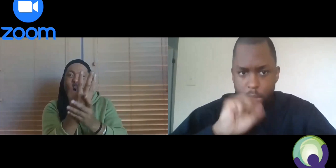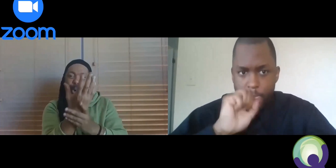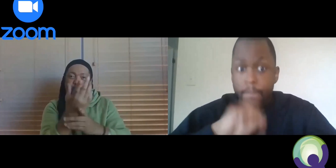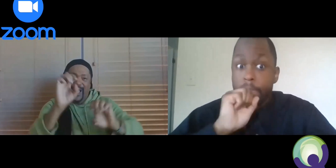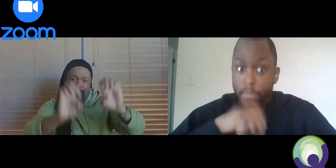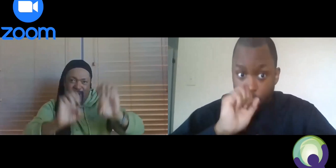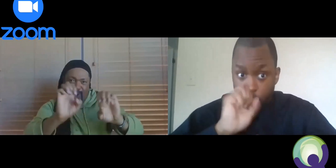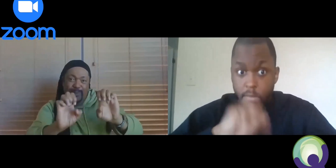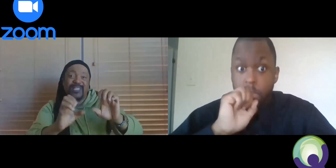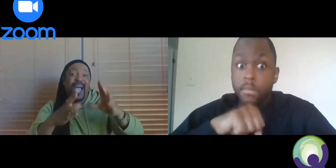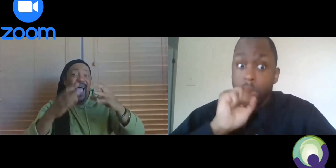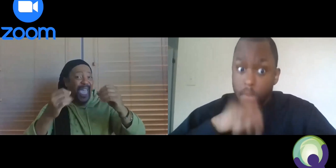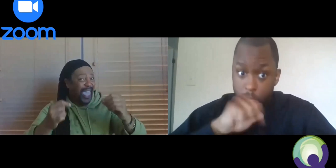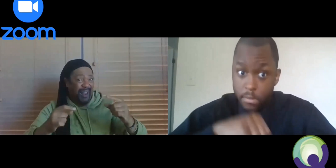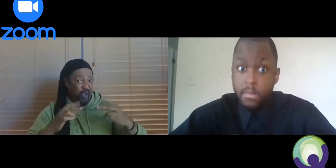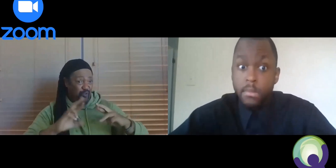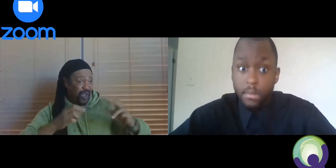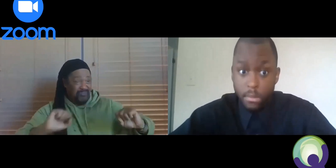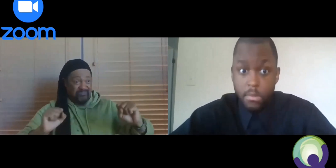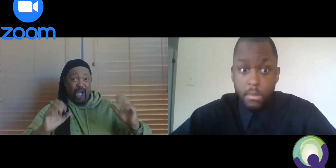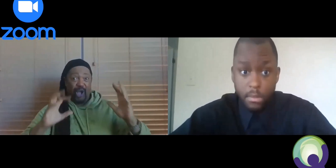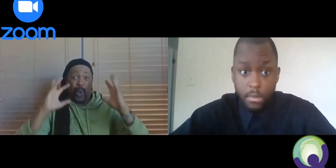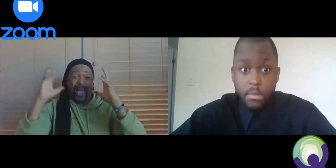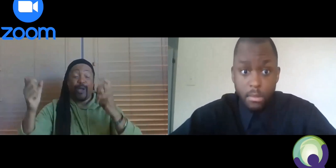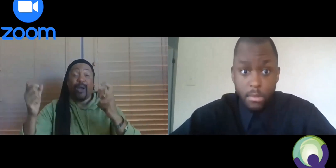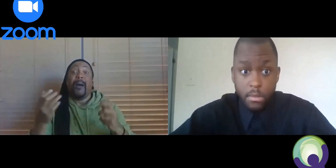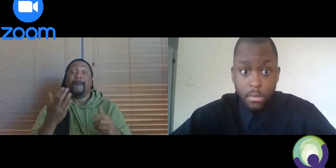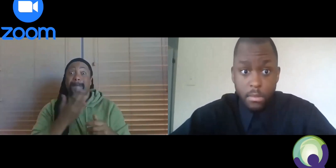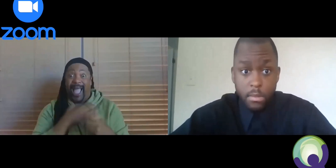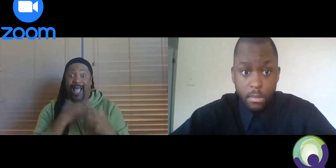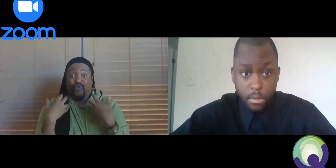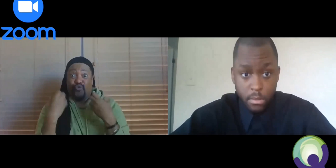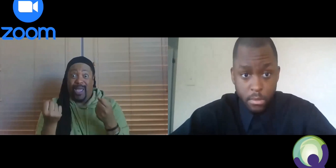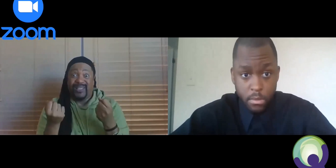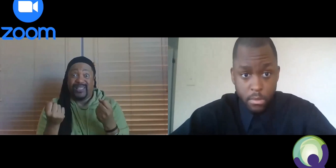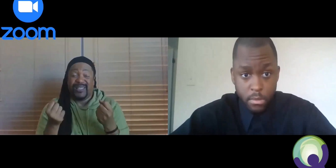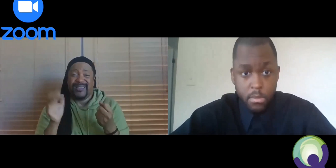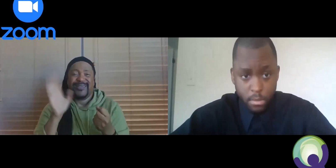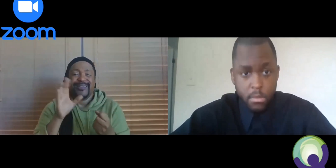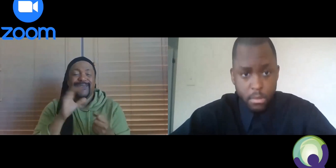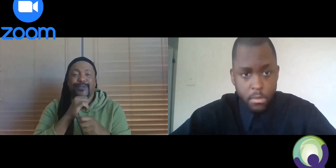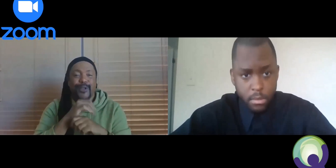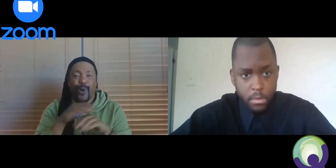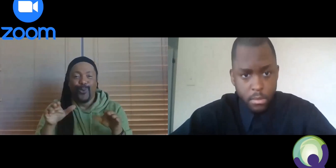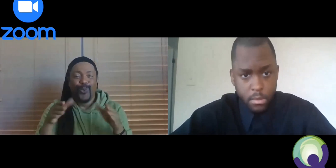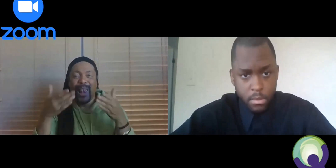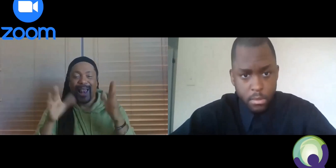evaluate and when they’re ready, go on out there. What is my strength?